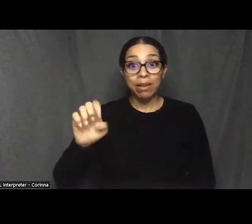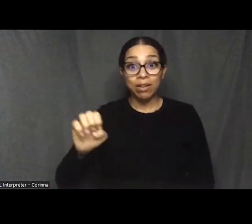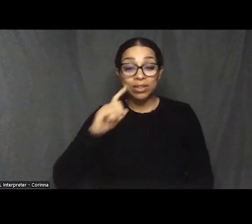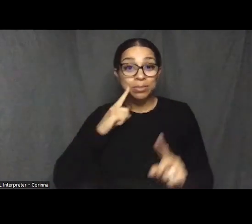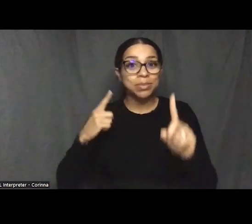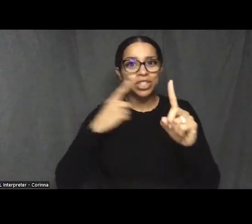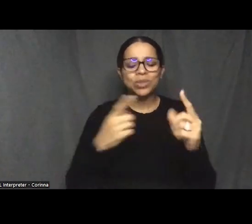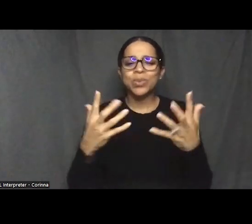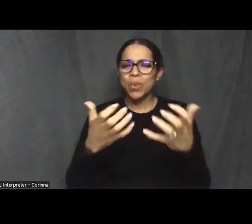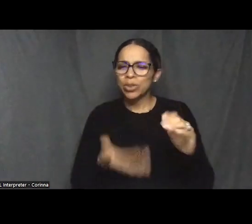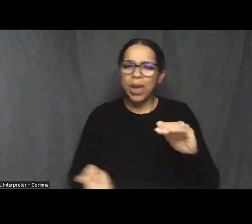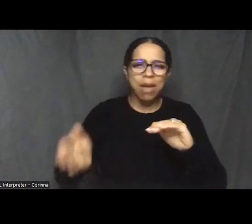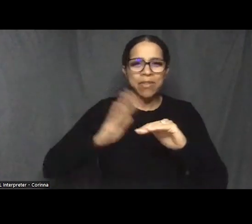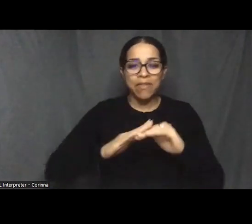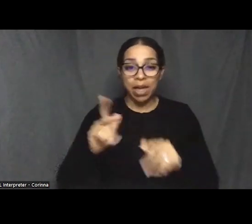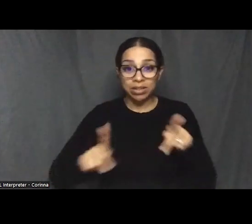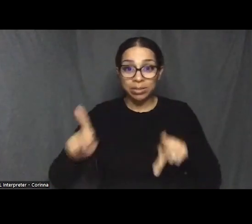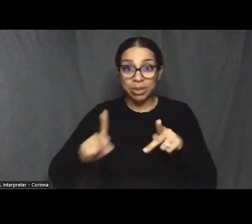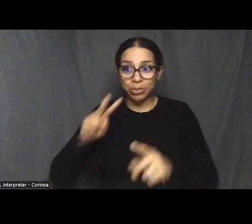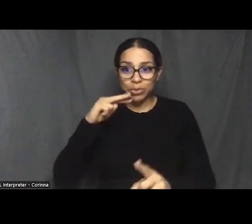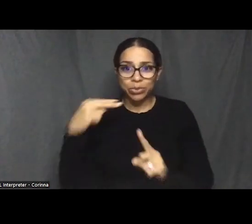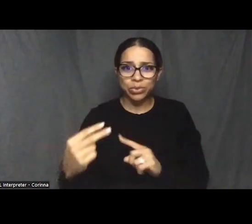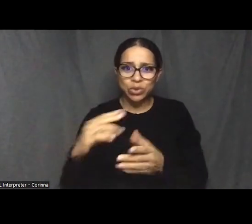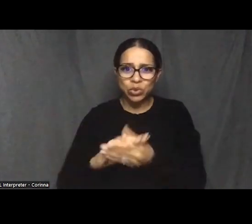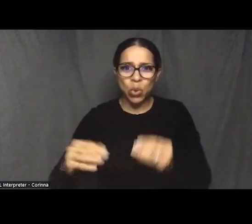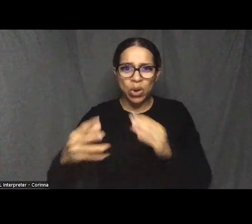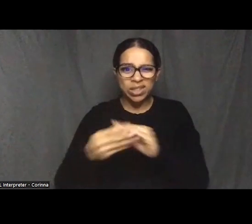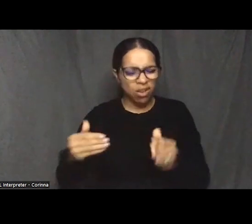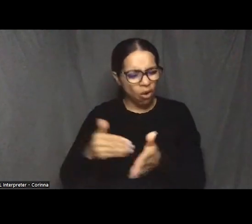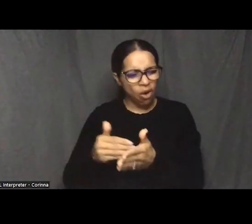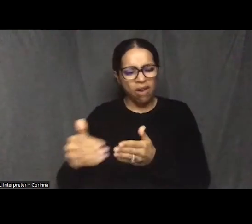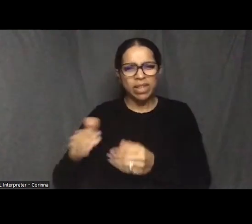have been overlooked or intentionally erased from the historical record.